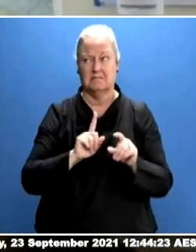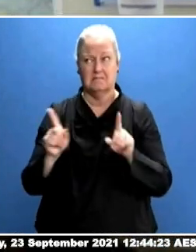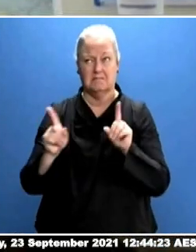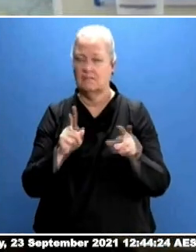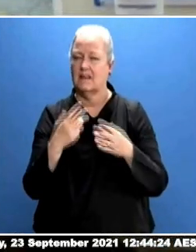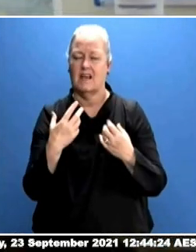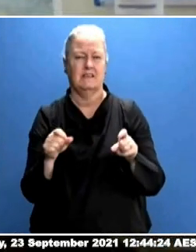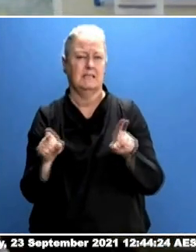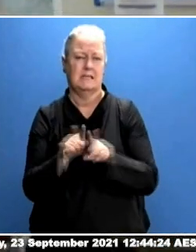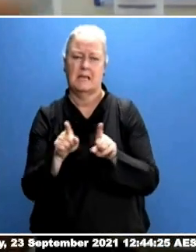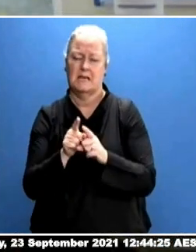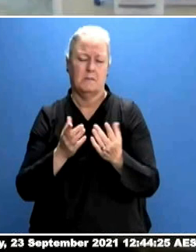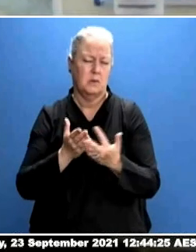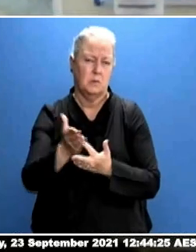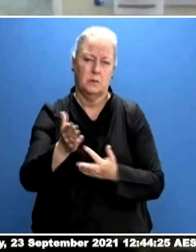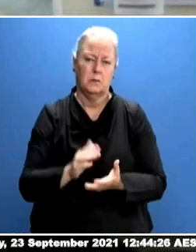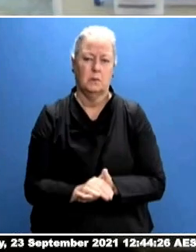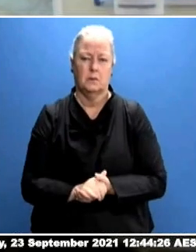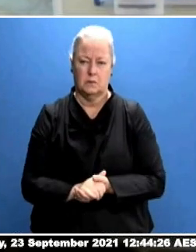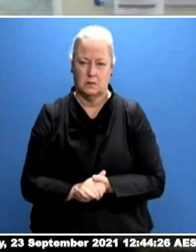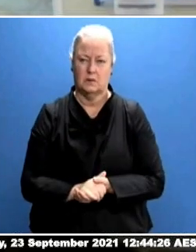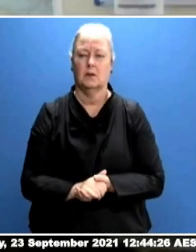to each other, so it meant putting this young person back in a situation where he